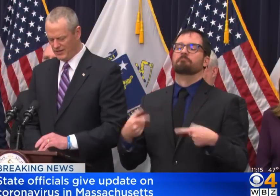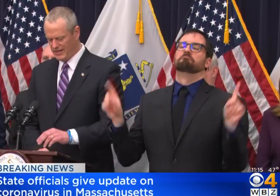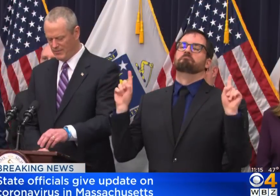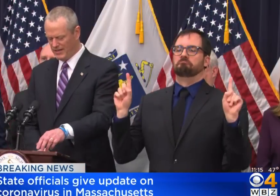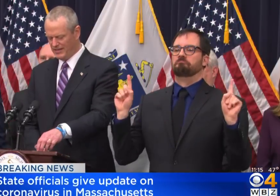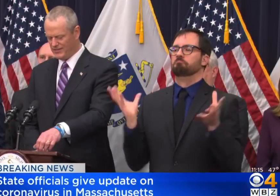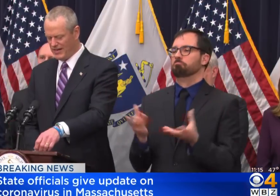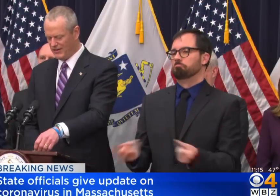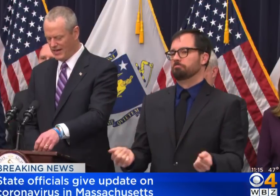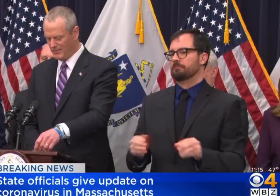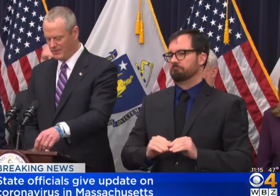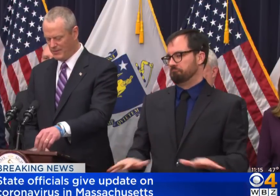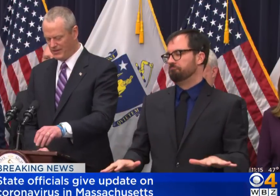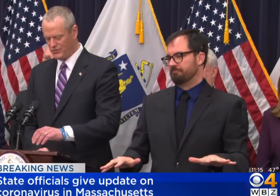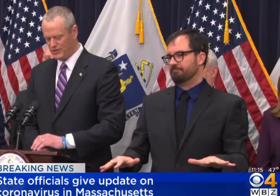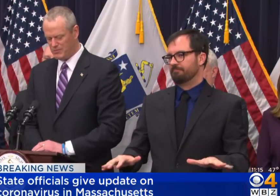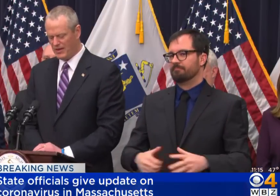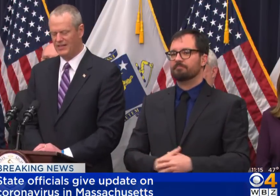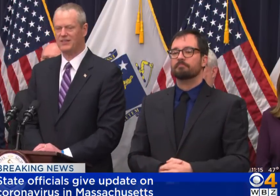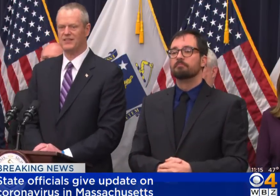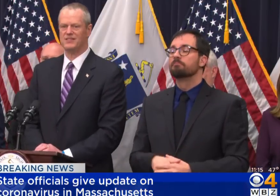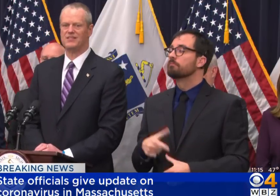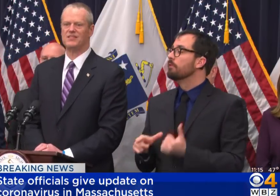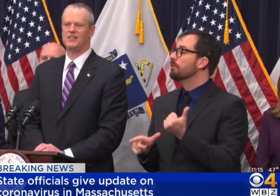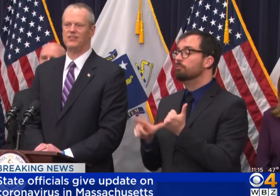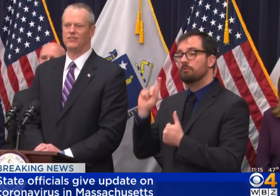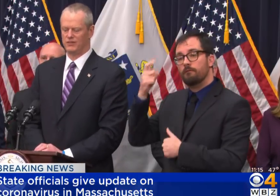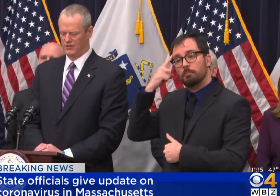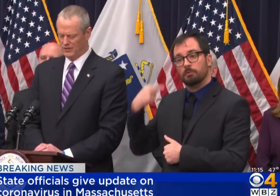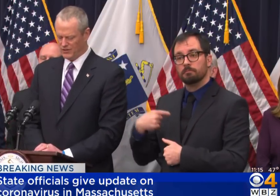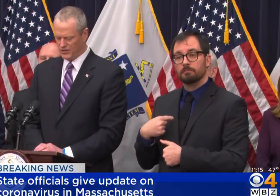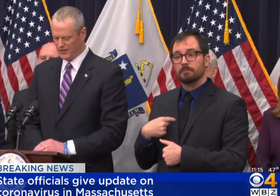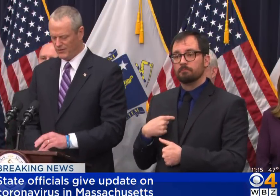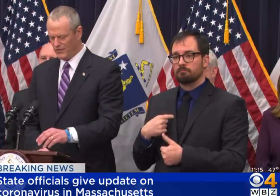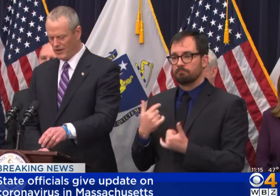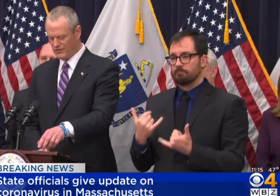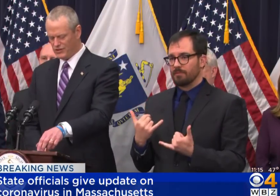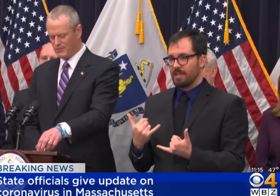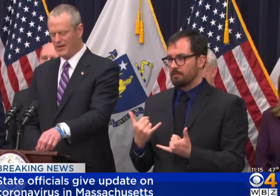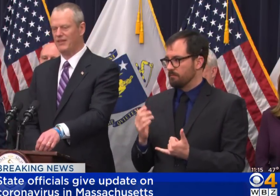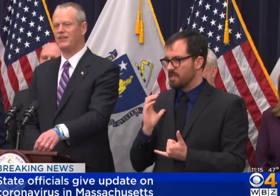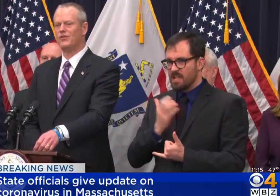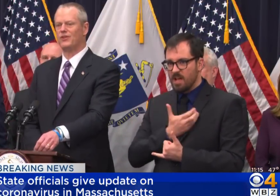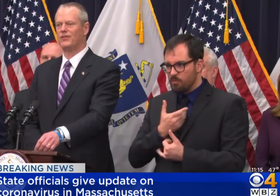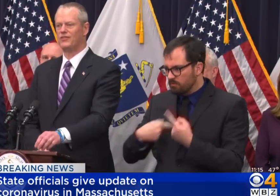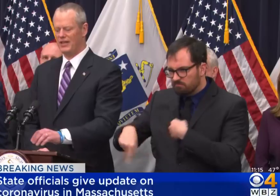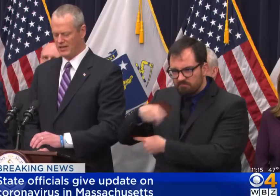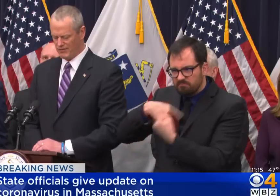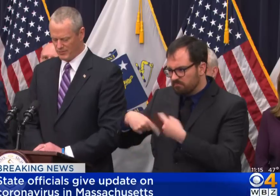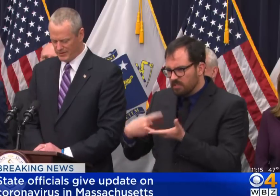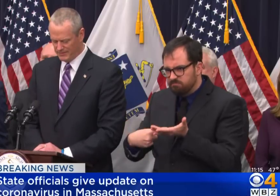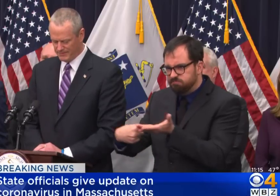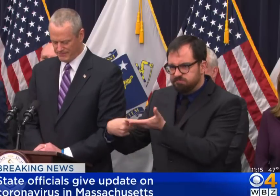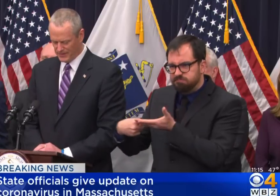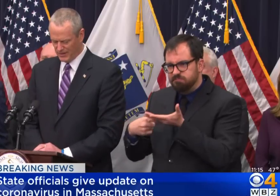BEEN TALKING ABOUT FOR THE LAST FEW WEEKS, WE CAN MAKE A DIFFERENCE. LIEUTENANT GOVERNOR AND I ARE JOINED BY THE ENTIRE CABINET